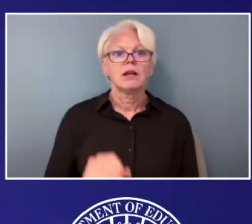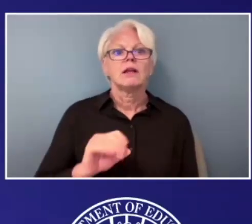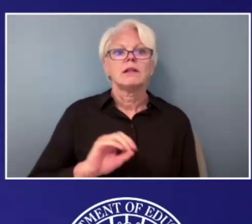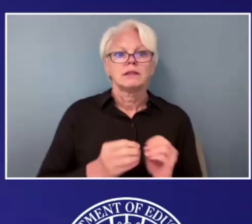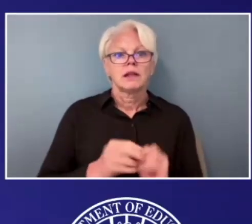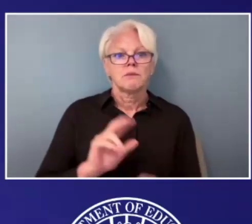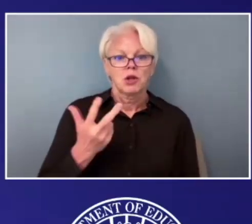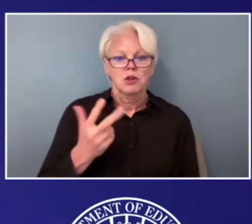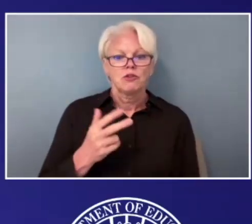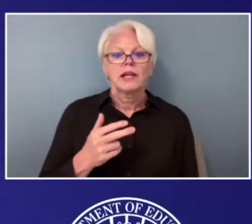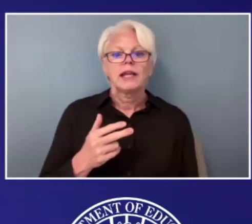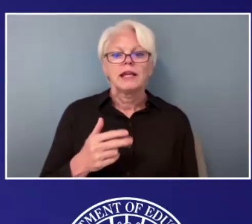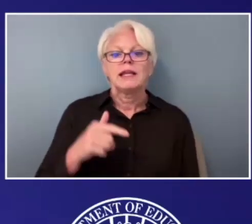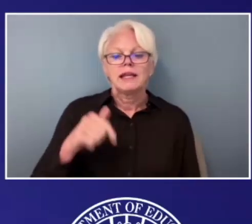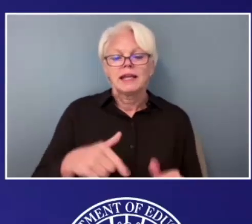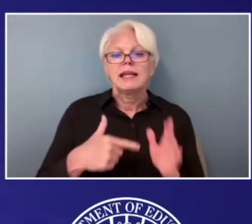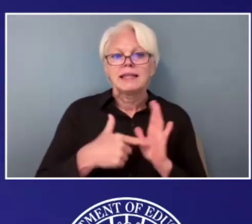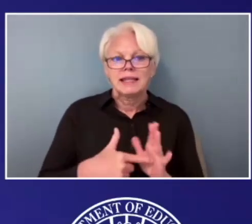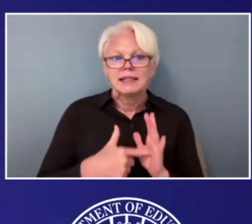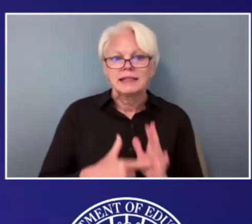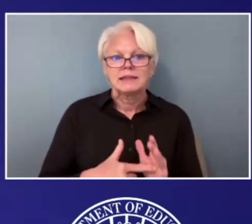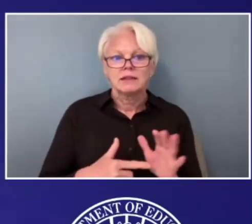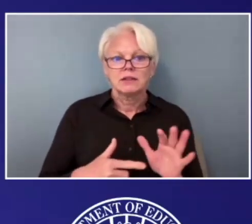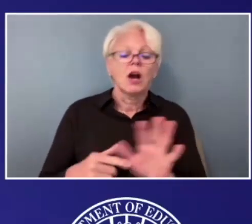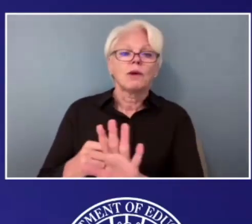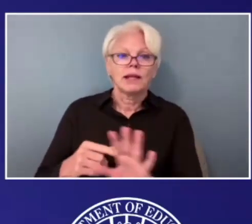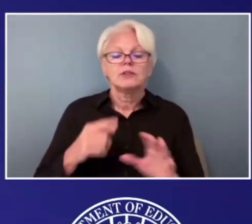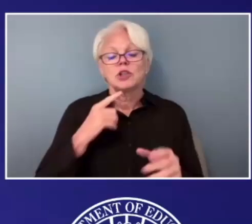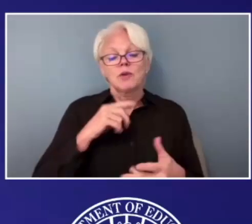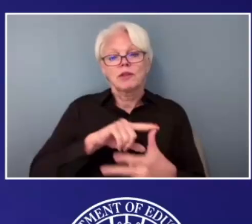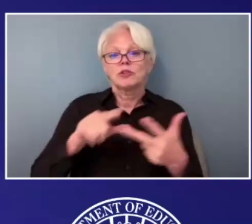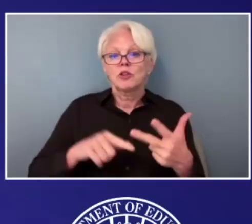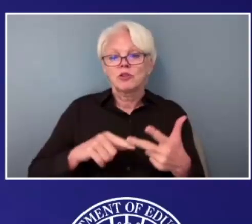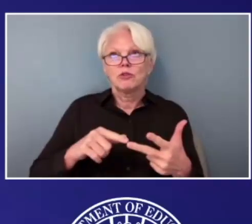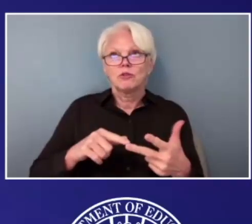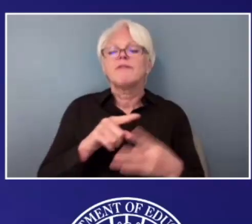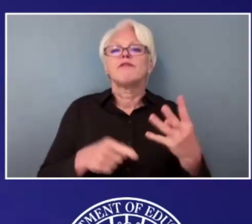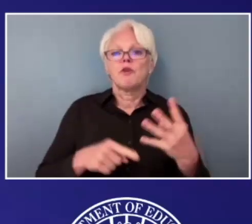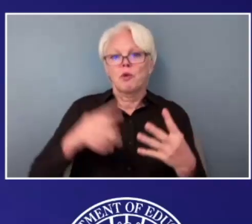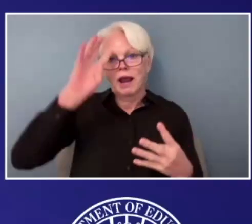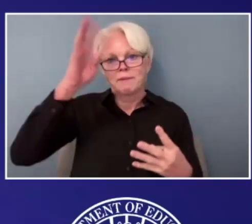In the following examples. So there's three hypothetical -- four, and so we'll go over those.